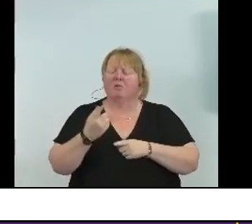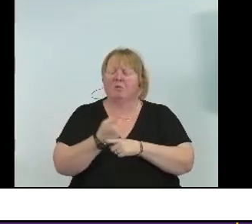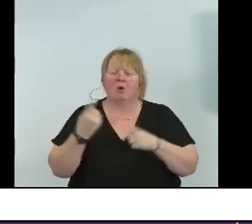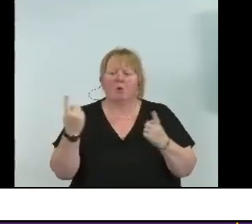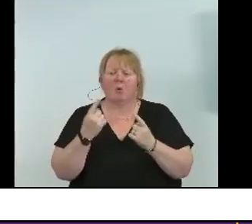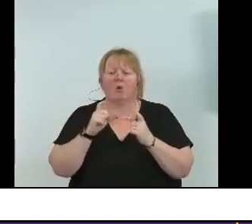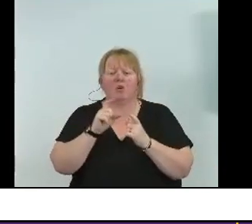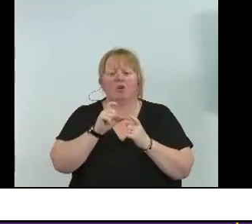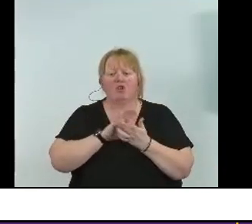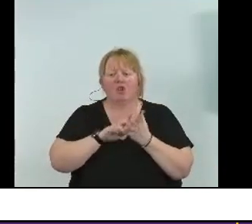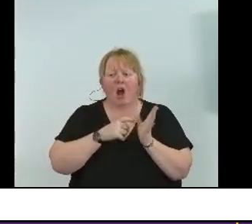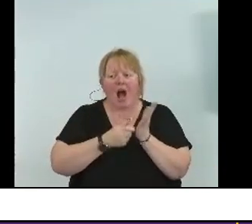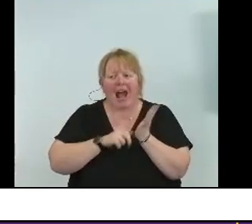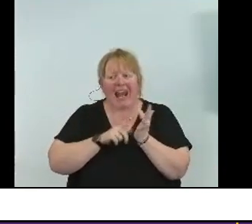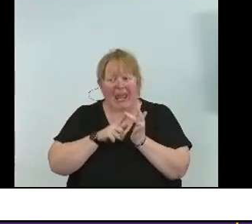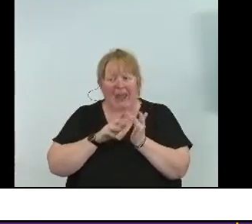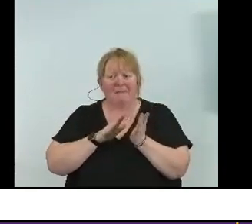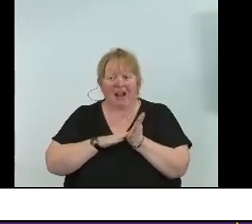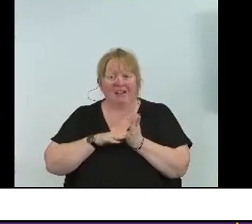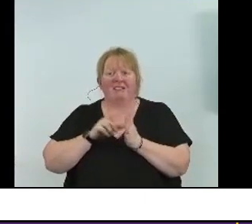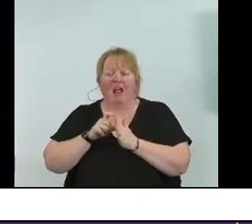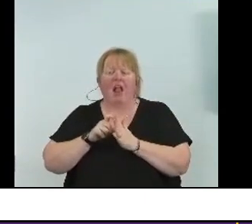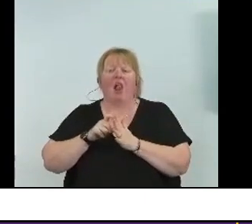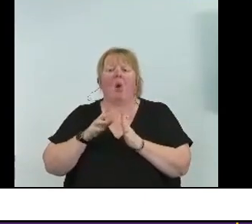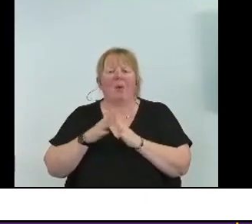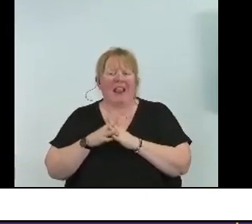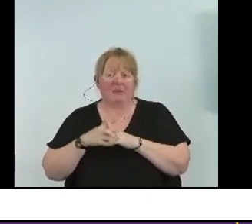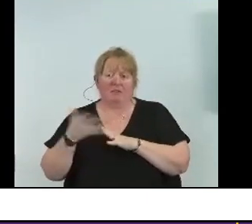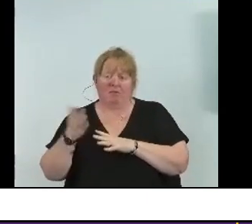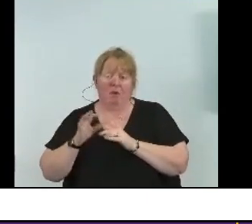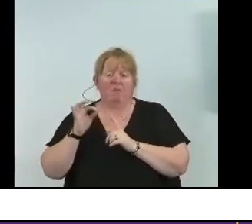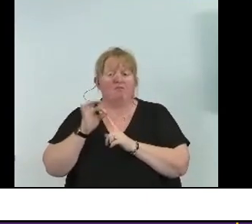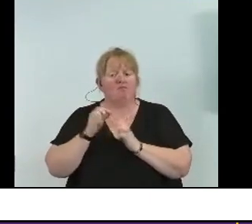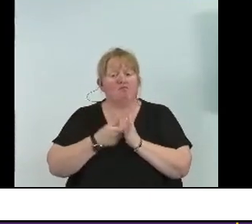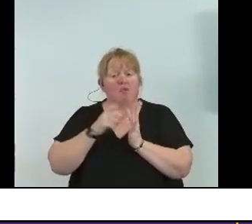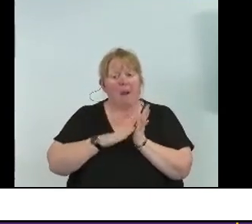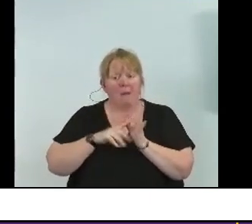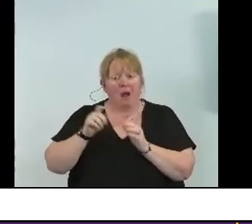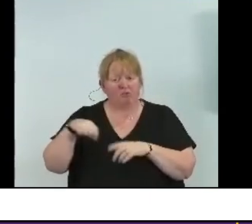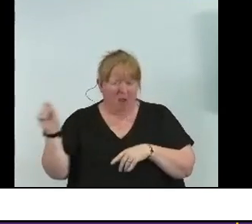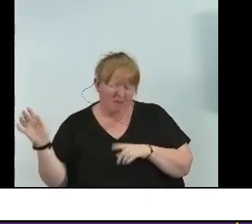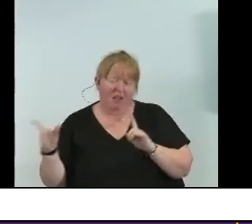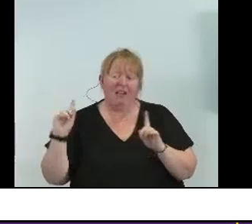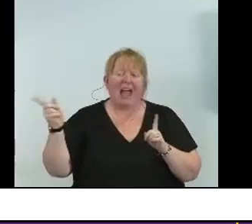Charlie Magadah-Williams of Primark. We've also got Shani Dhanda who runs her own